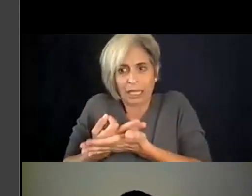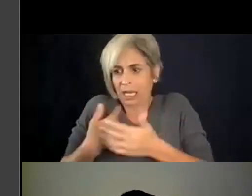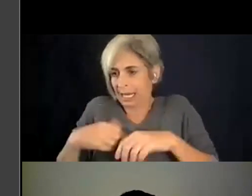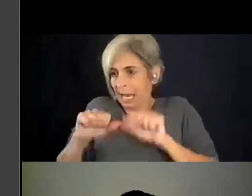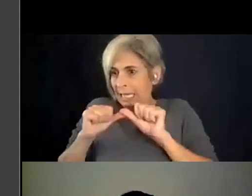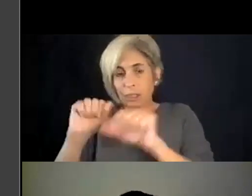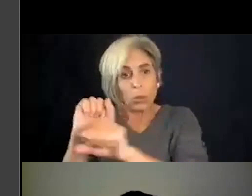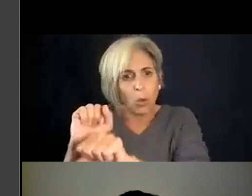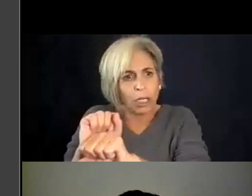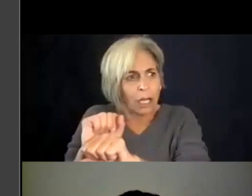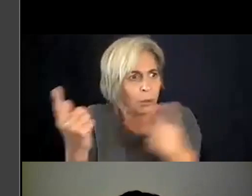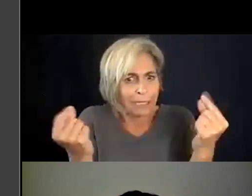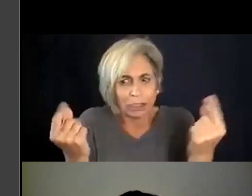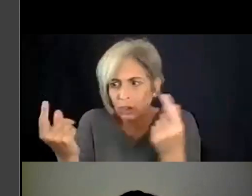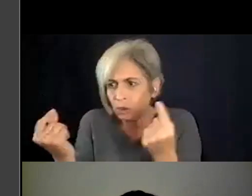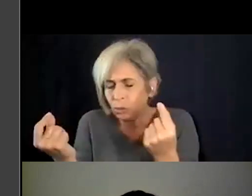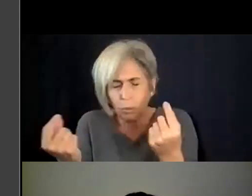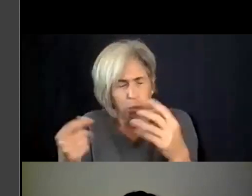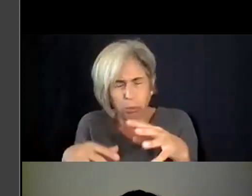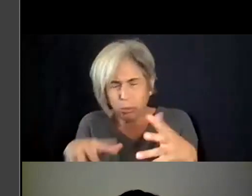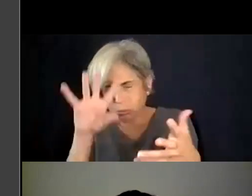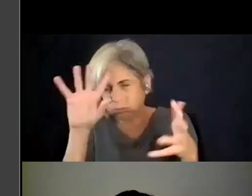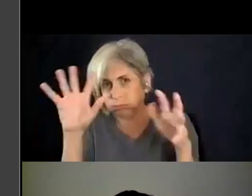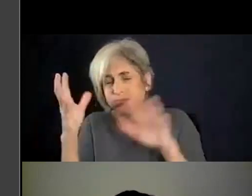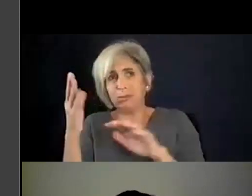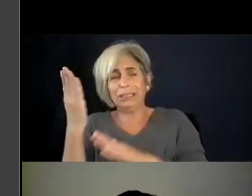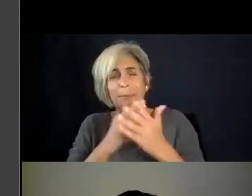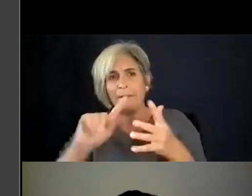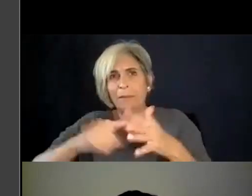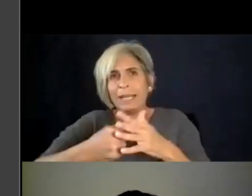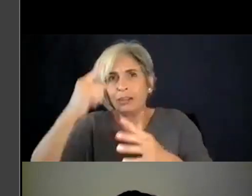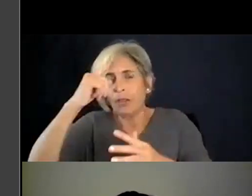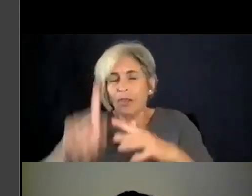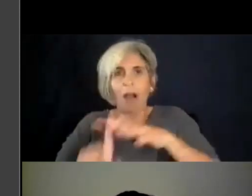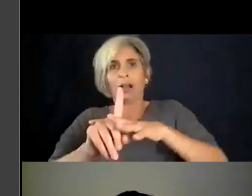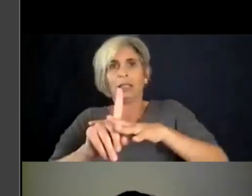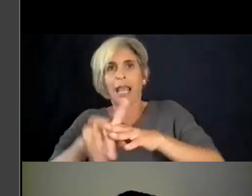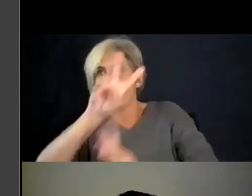continue to work. So, this is just some of the initial thoughts and questions I had.